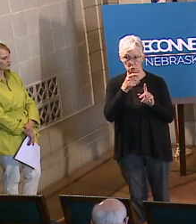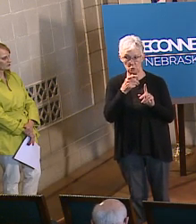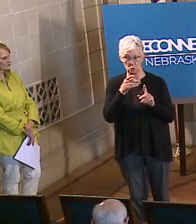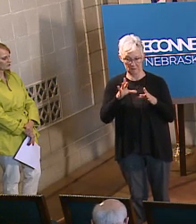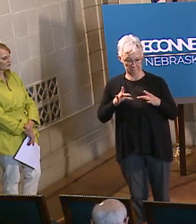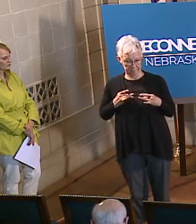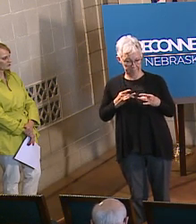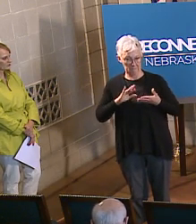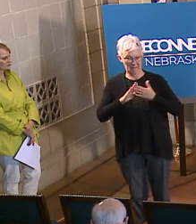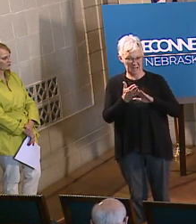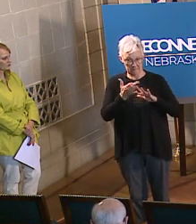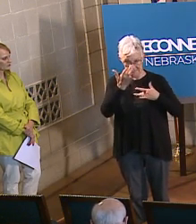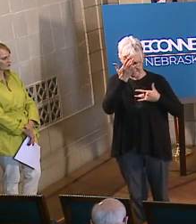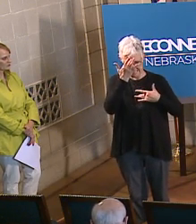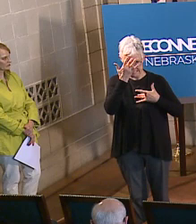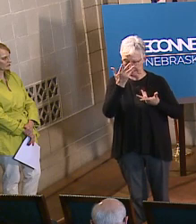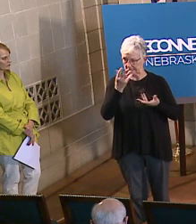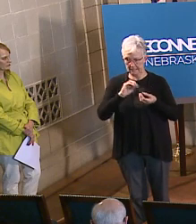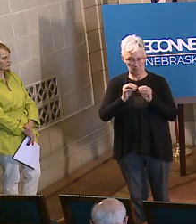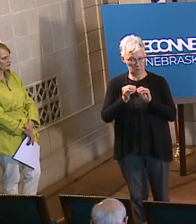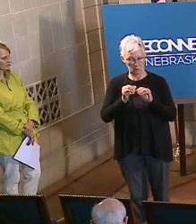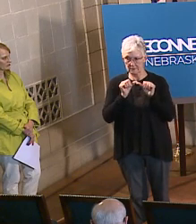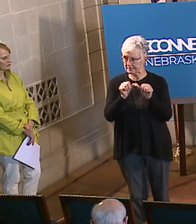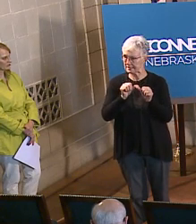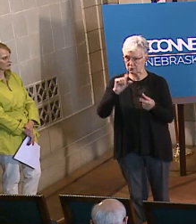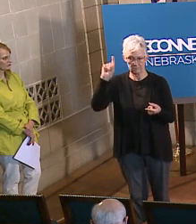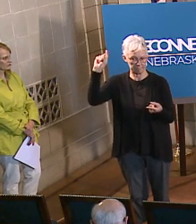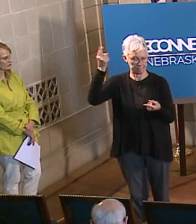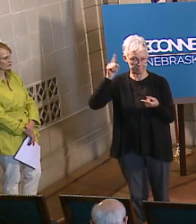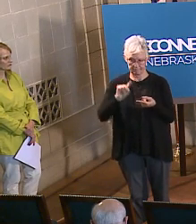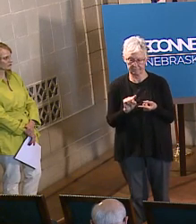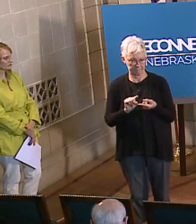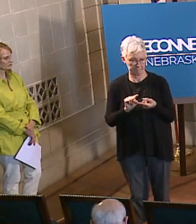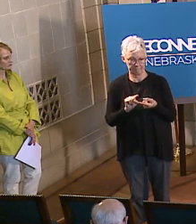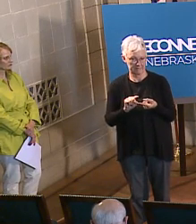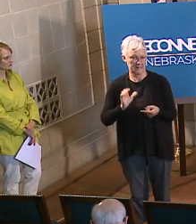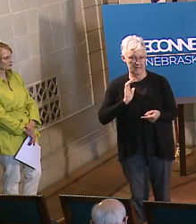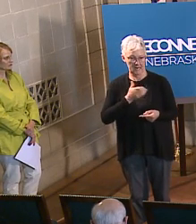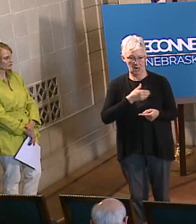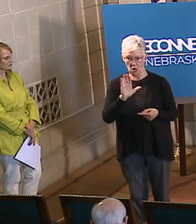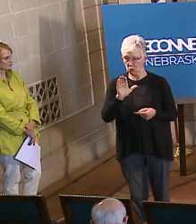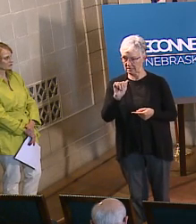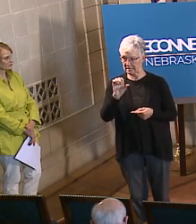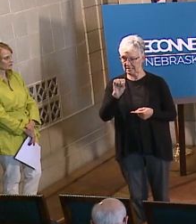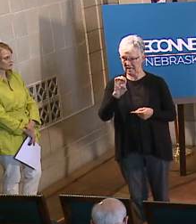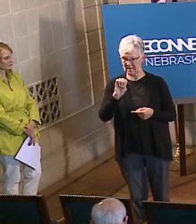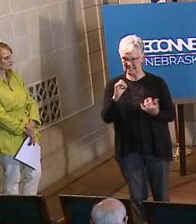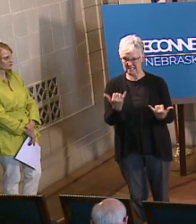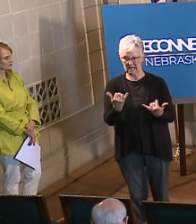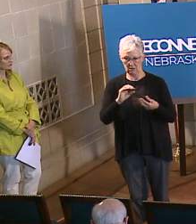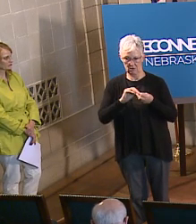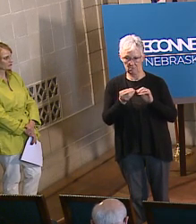FOR THE LAST SEVEN WEEKS WE HAVE SEEN OUR HOSPITAL, OR OUR CASES